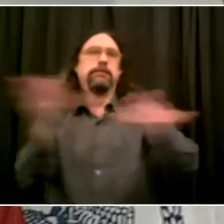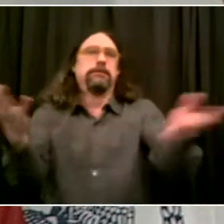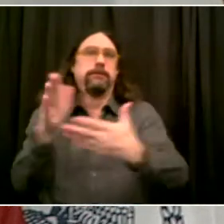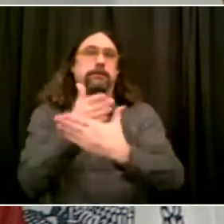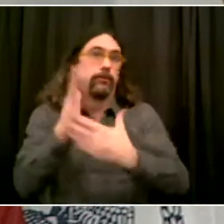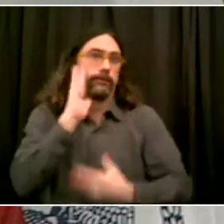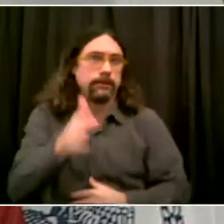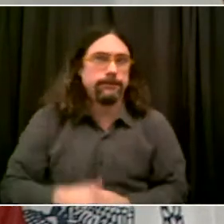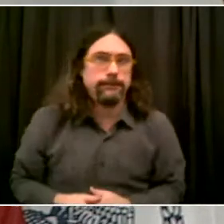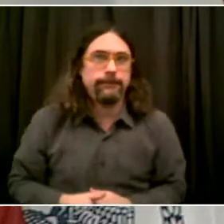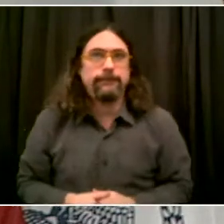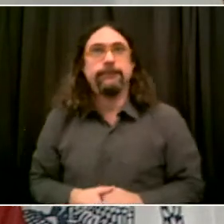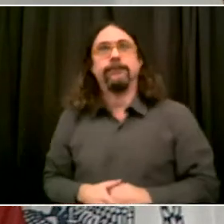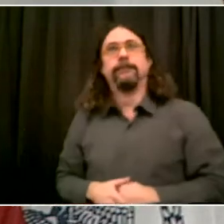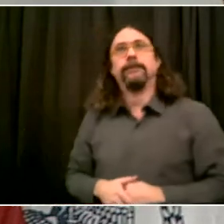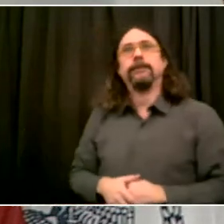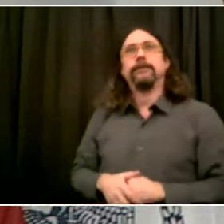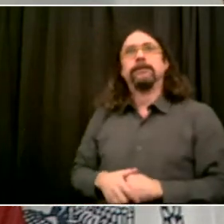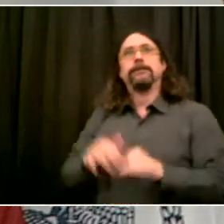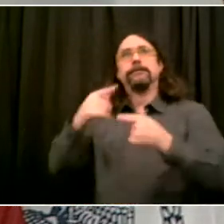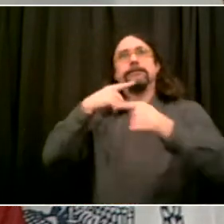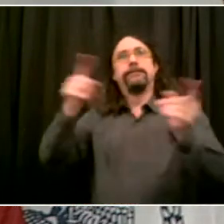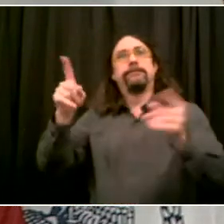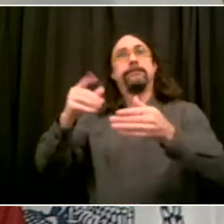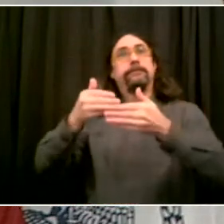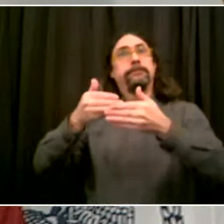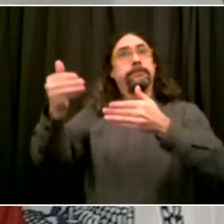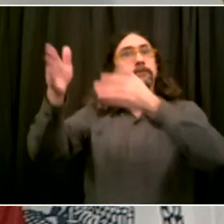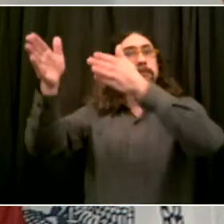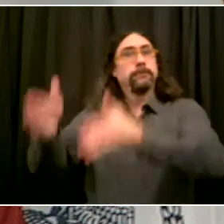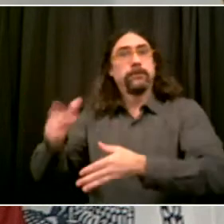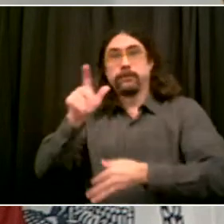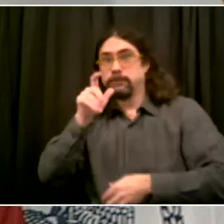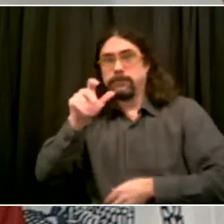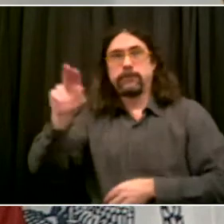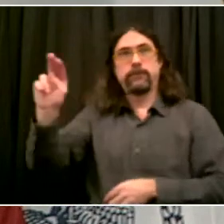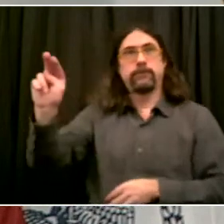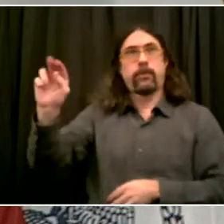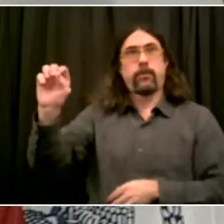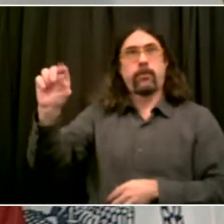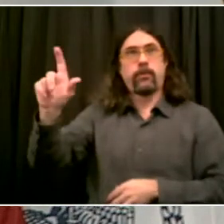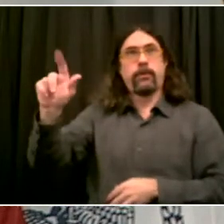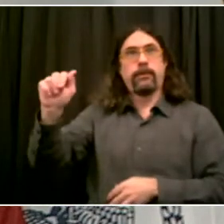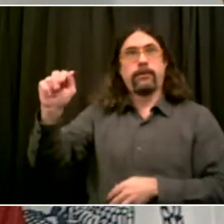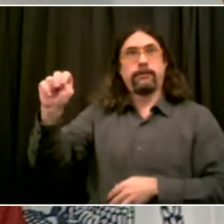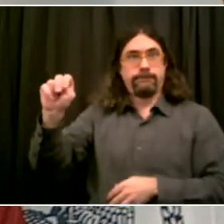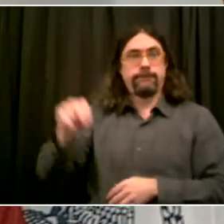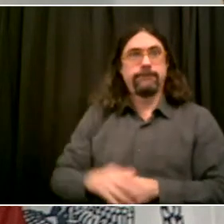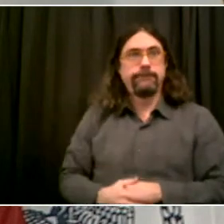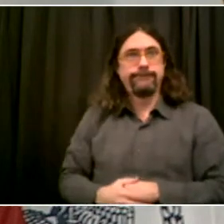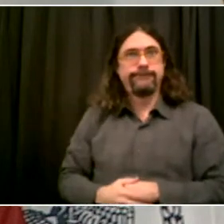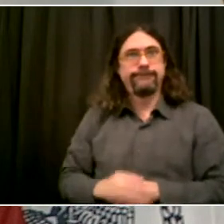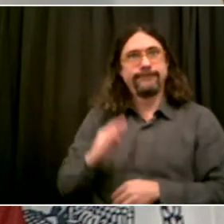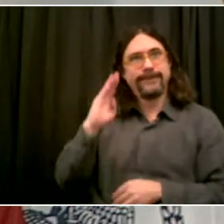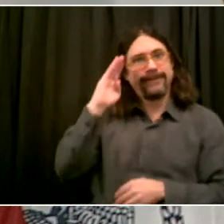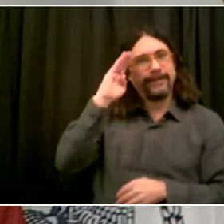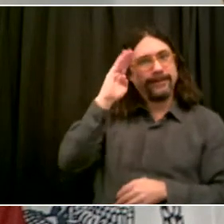NOLAN FROM THE POST. Reporter: HOHOW ARE E UYO, ,